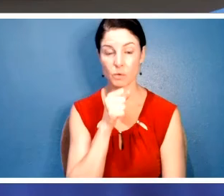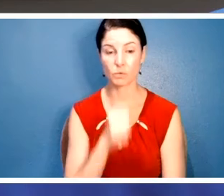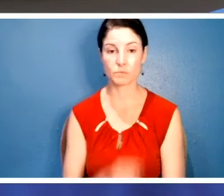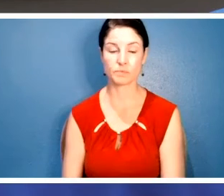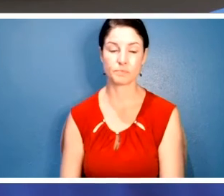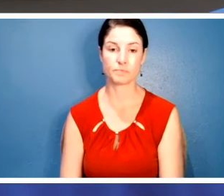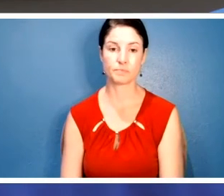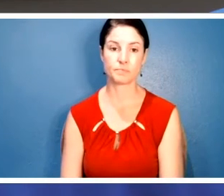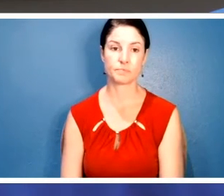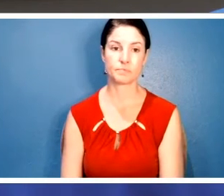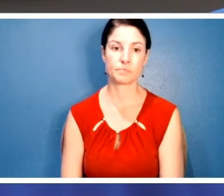yeah absolutely.